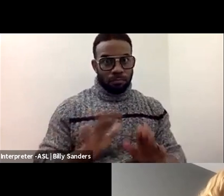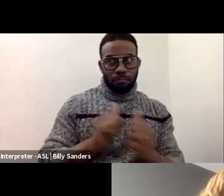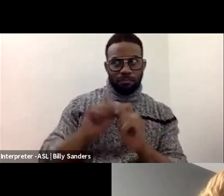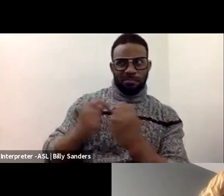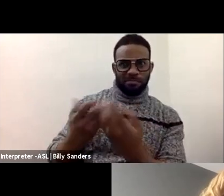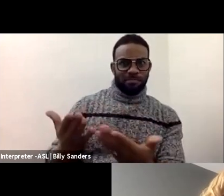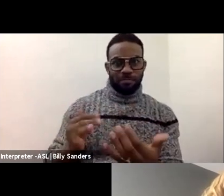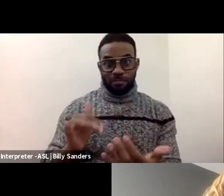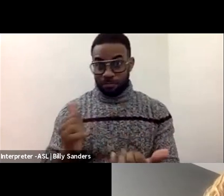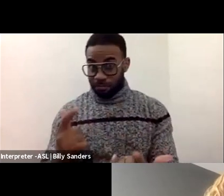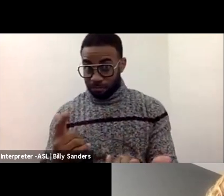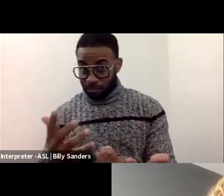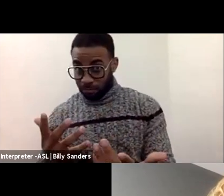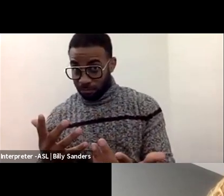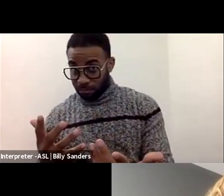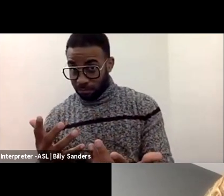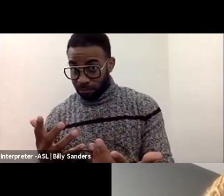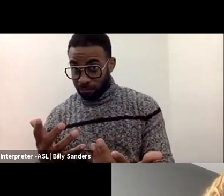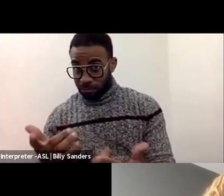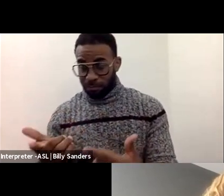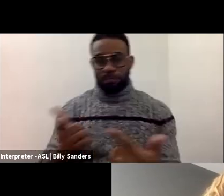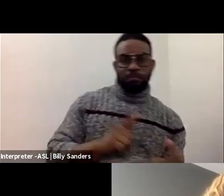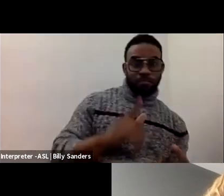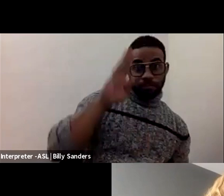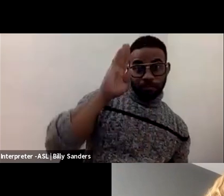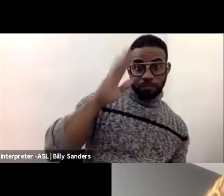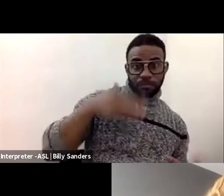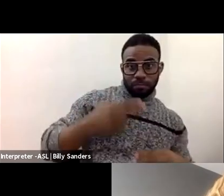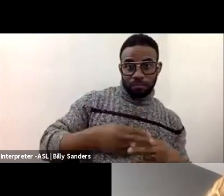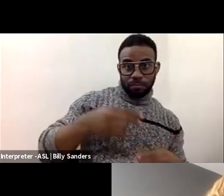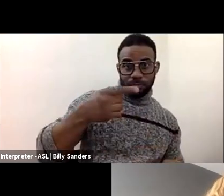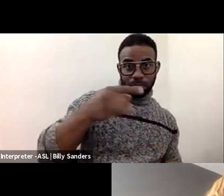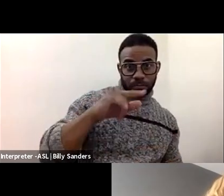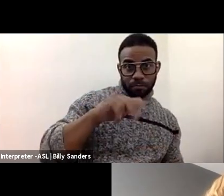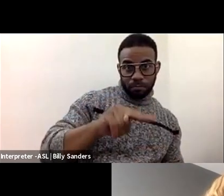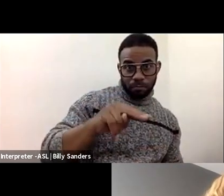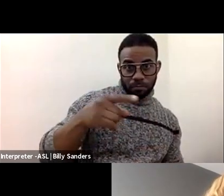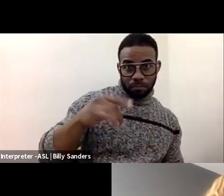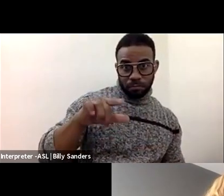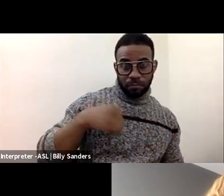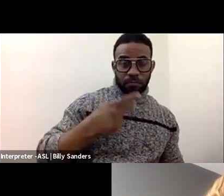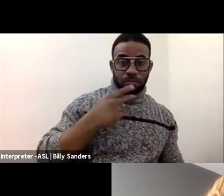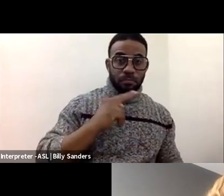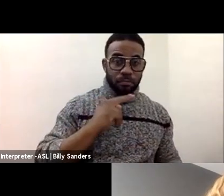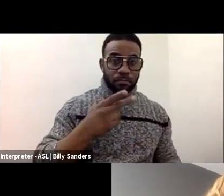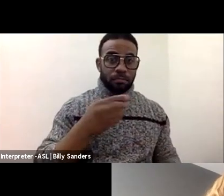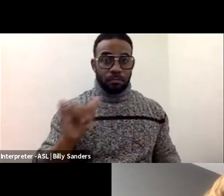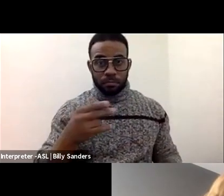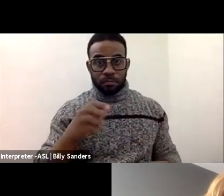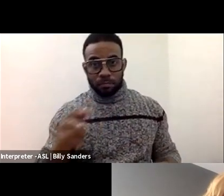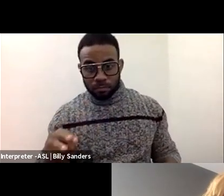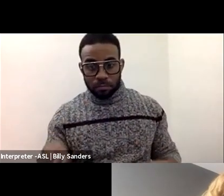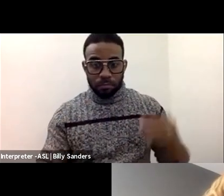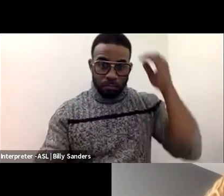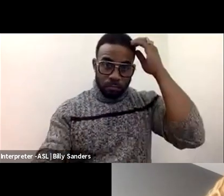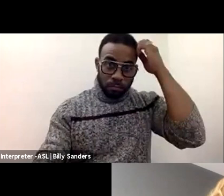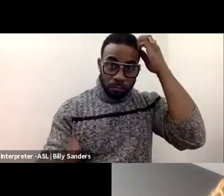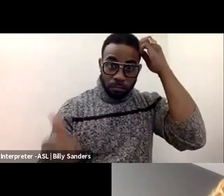Hi! My name is Gillian Giles and my pronouns are they/them. Right now,